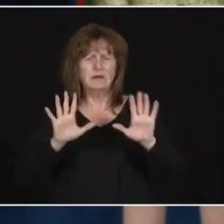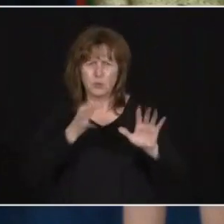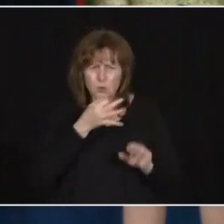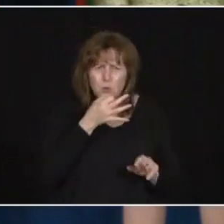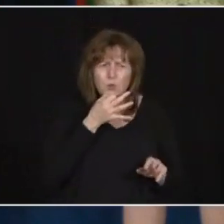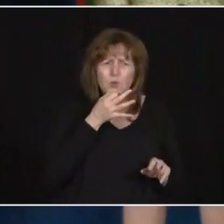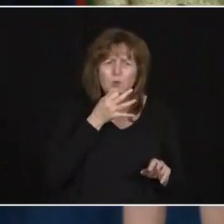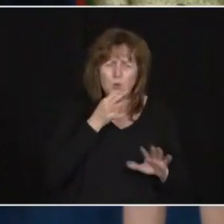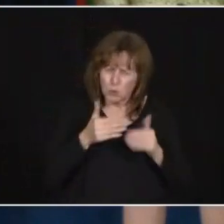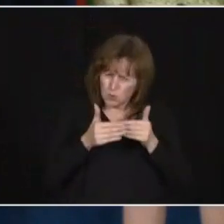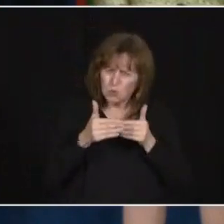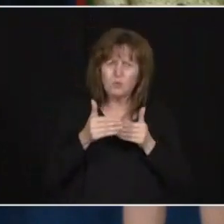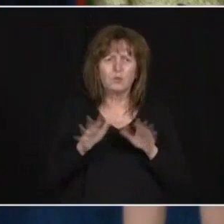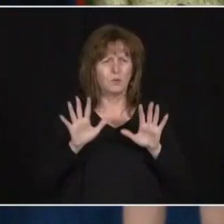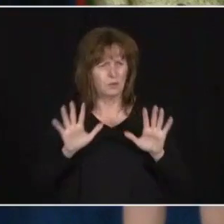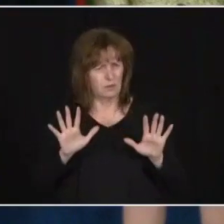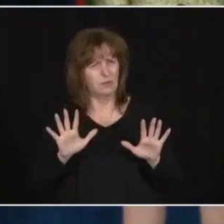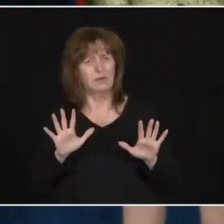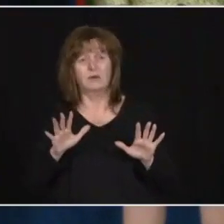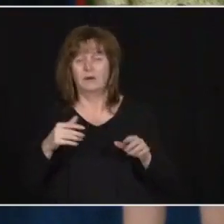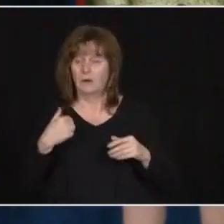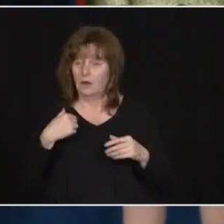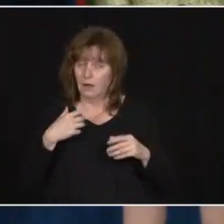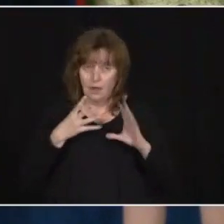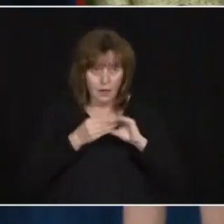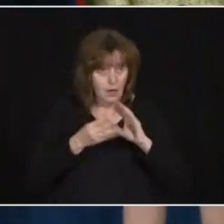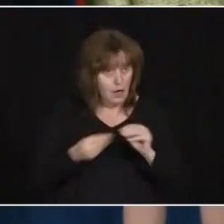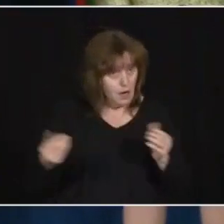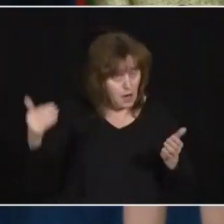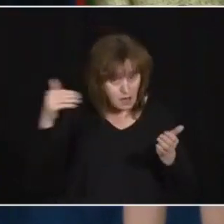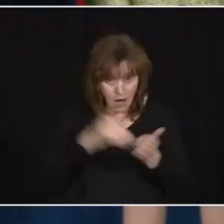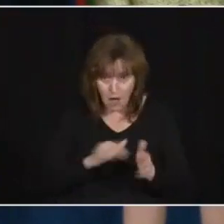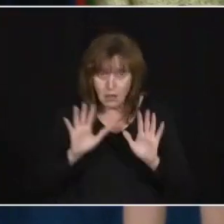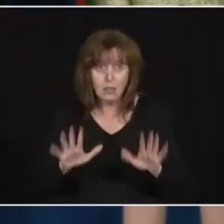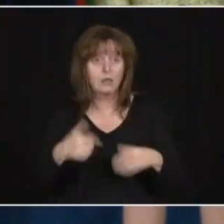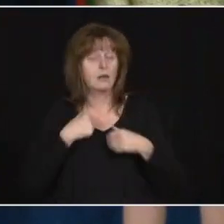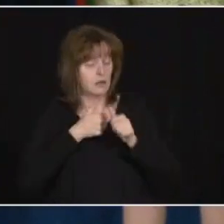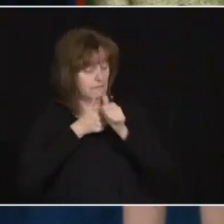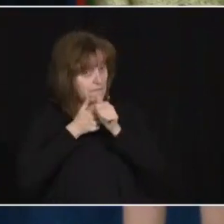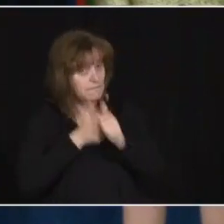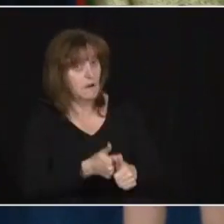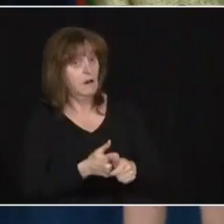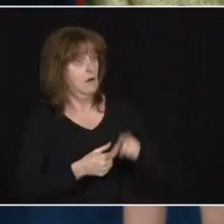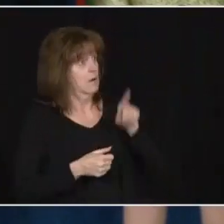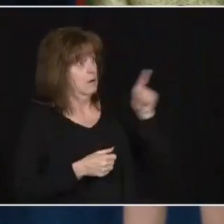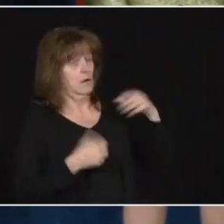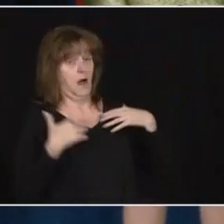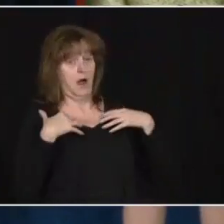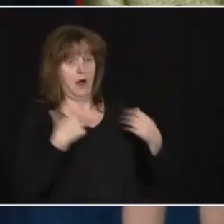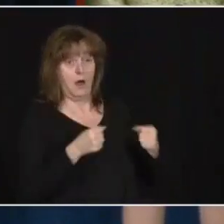Get ready. Based again on health and science. We need to continue seeing the curve flatten.